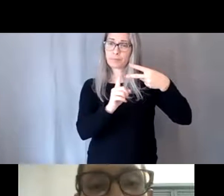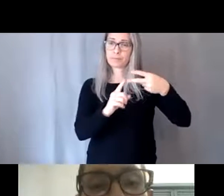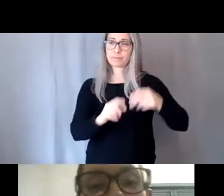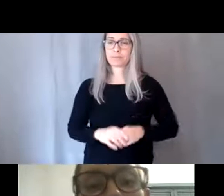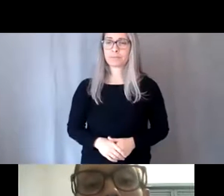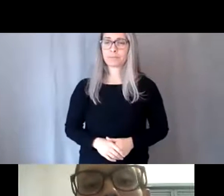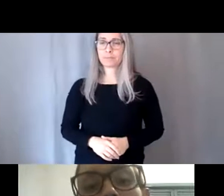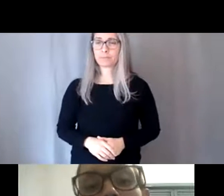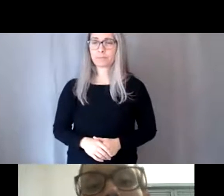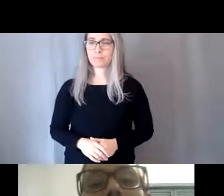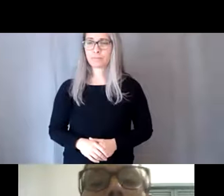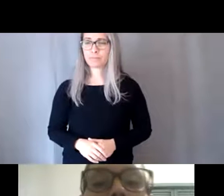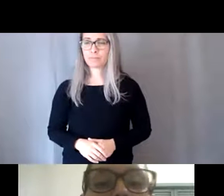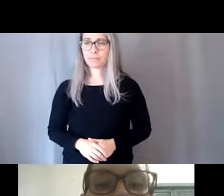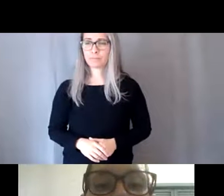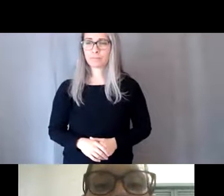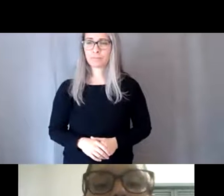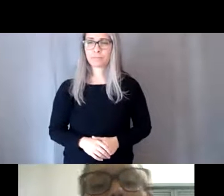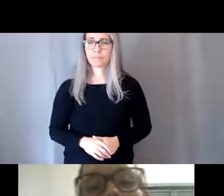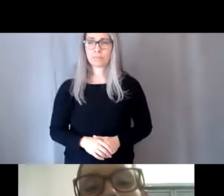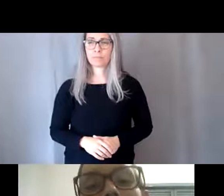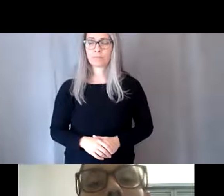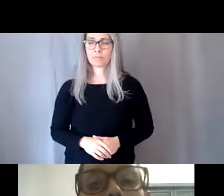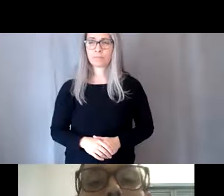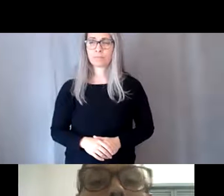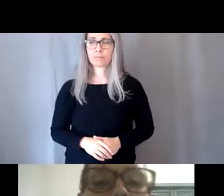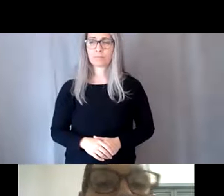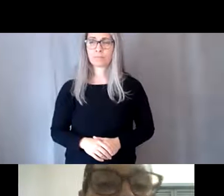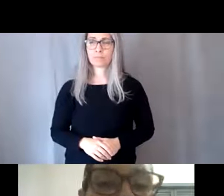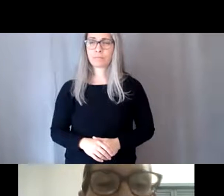and of the social that hold more political